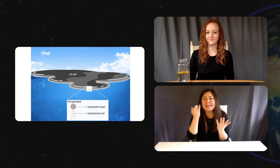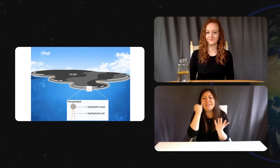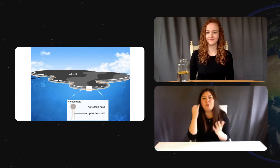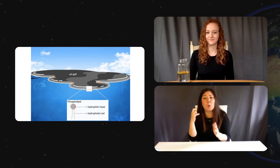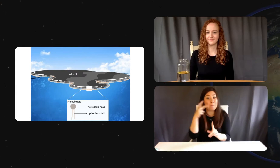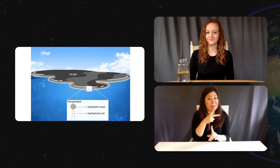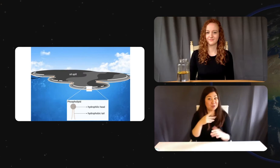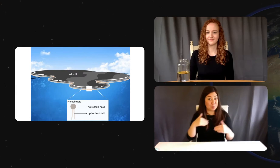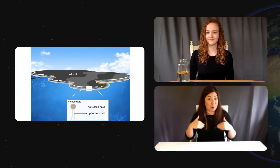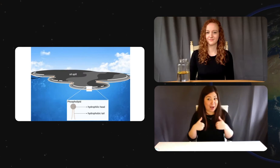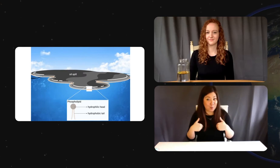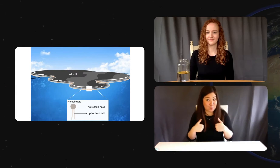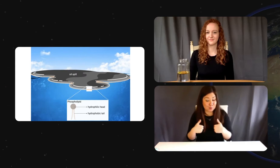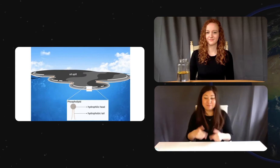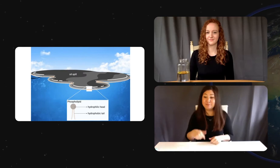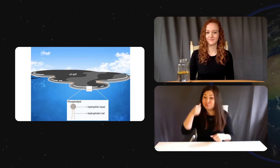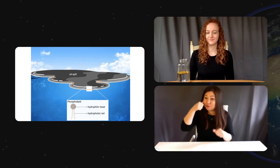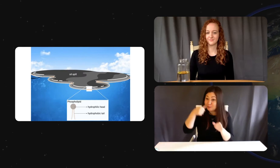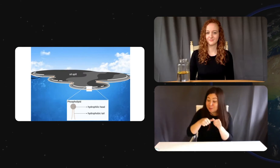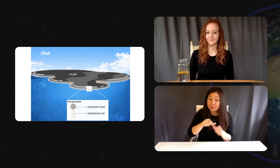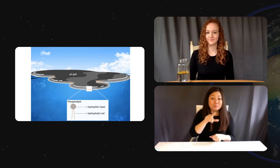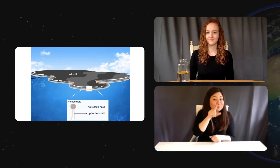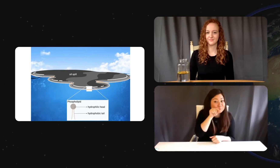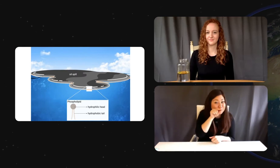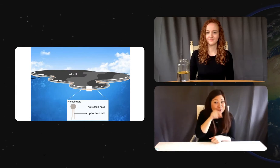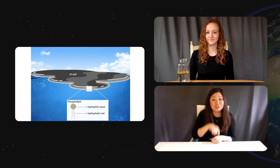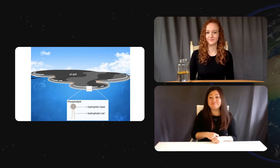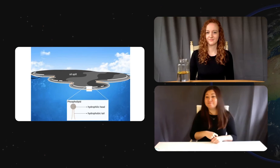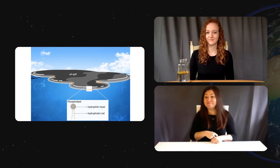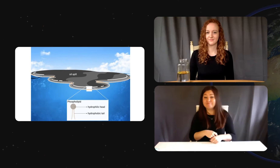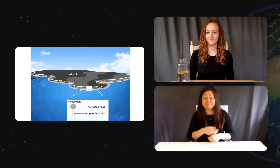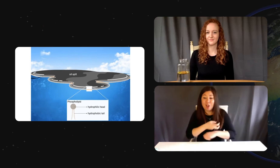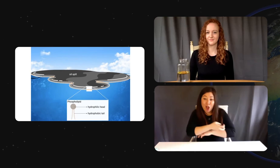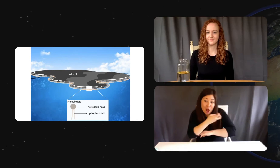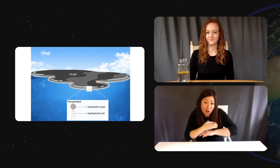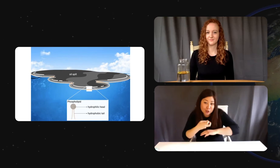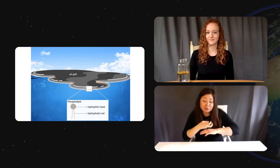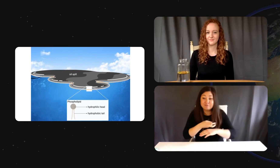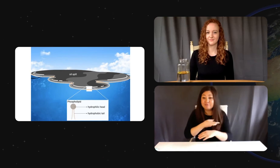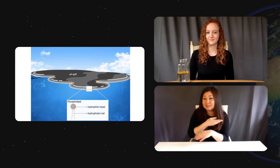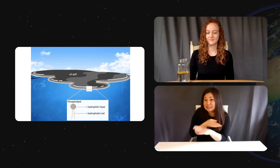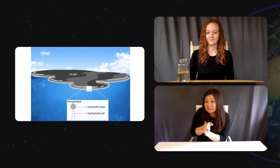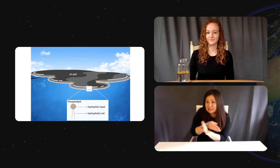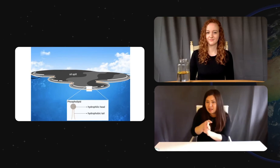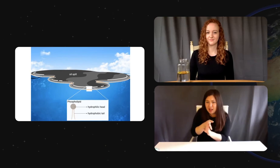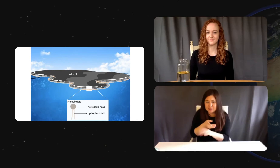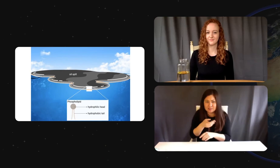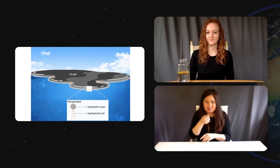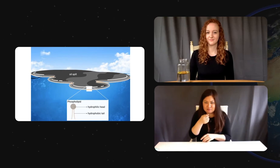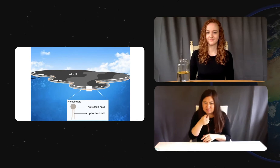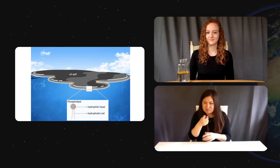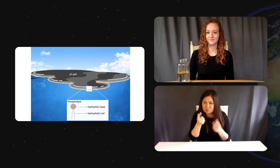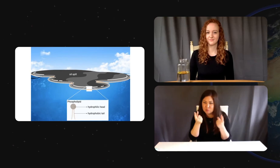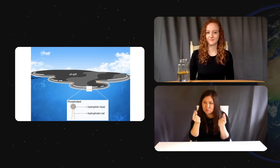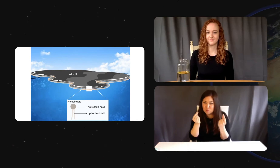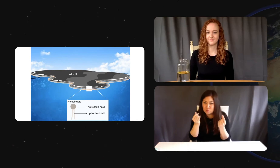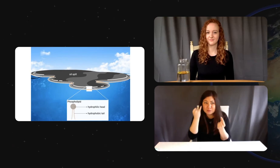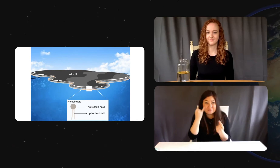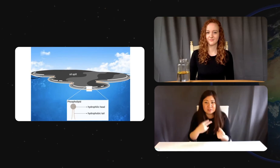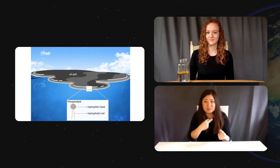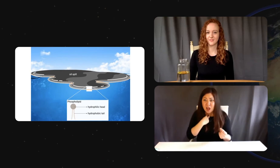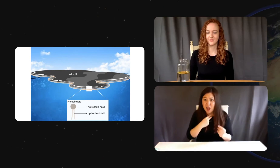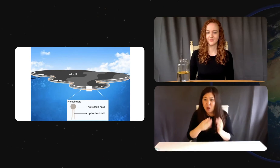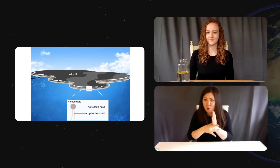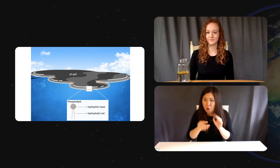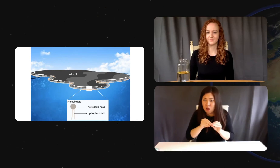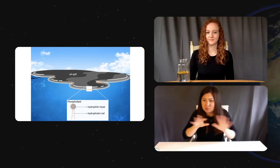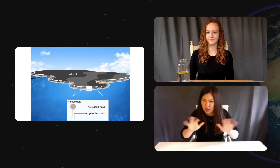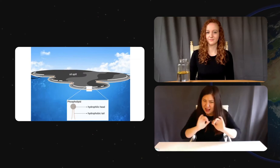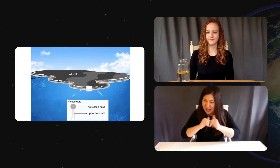So, if we go back to animal life -- birds, otters, seals, all the marine life -- if they're